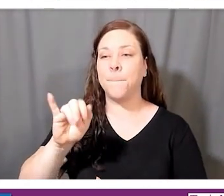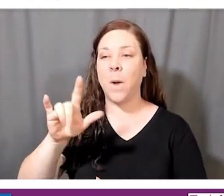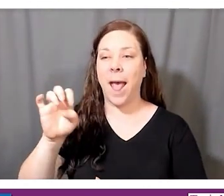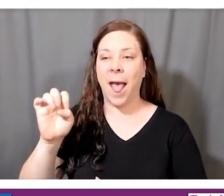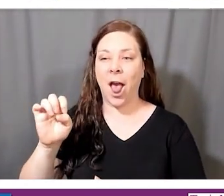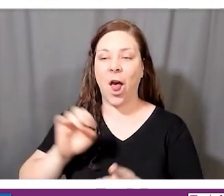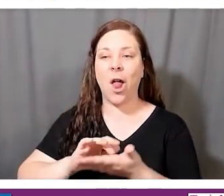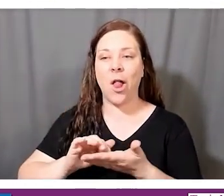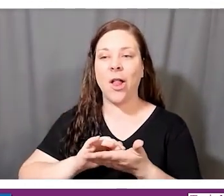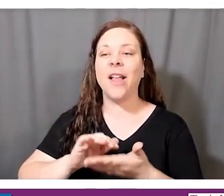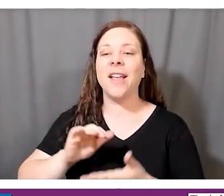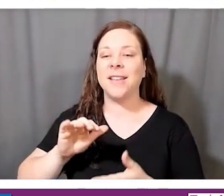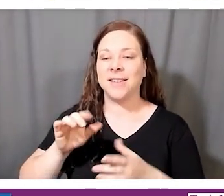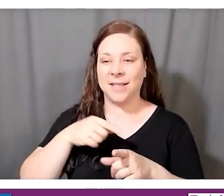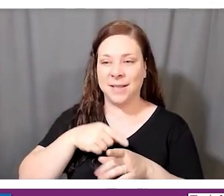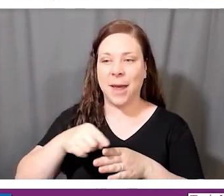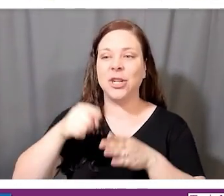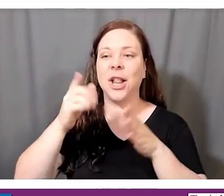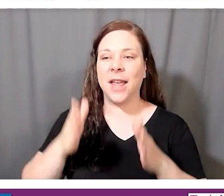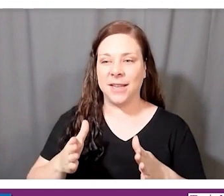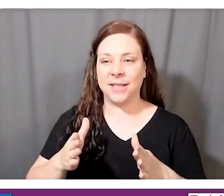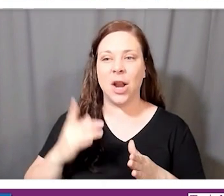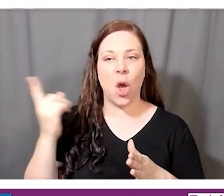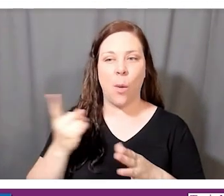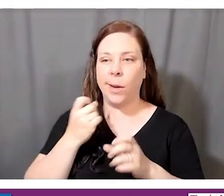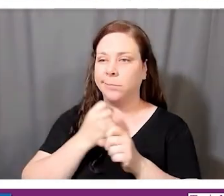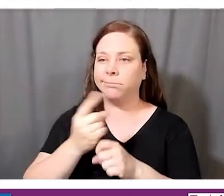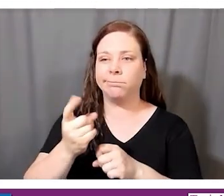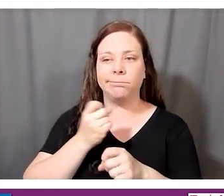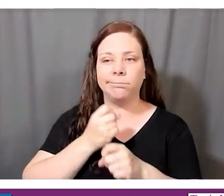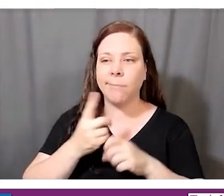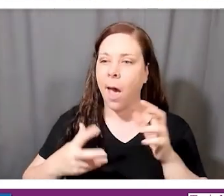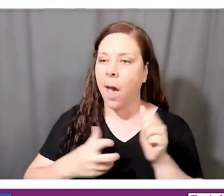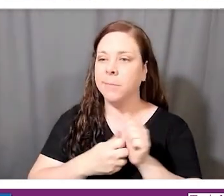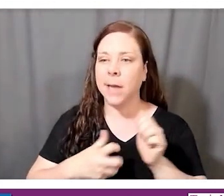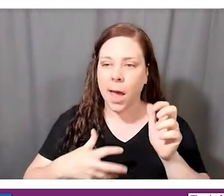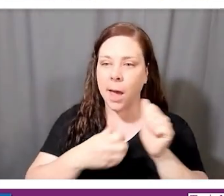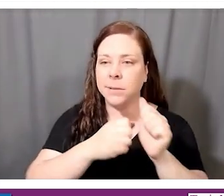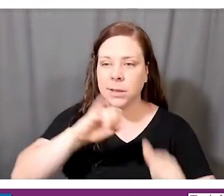you know, August update to the new JAWS of the year. So we usually had ongoing contracts